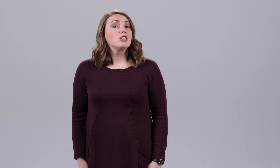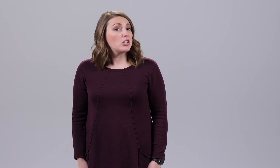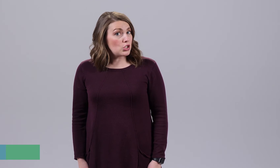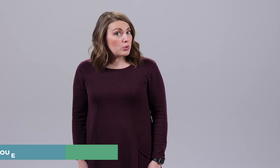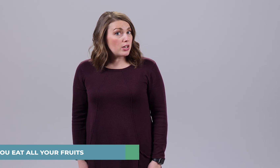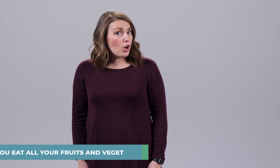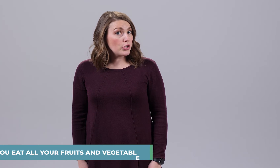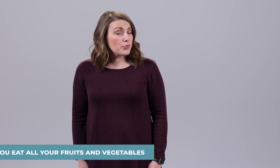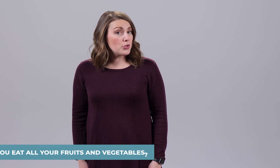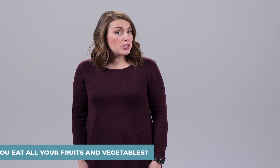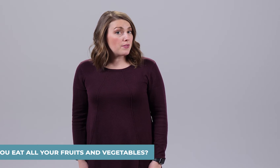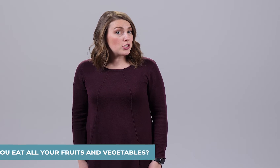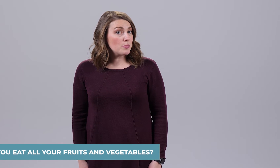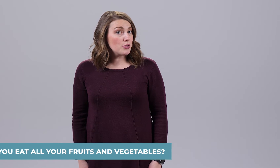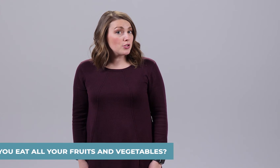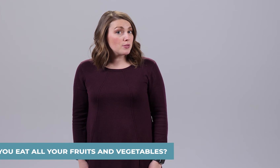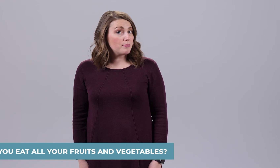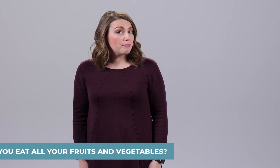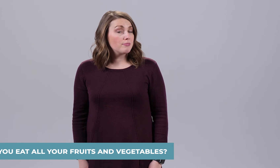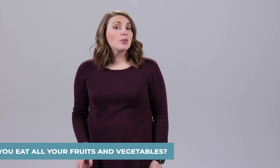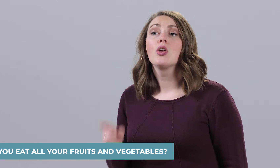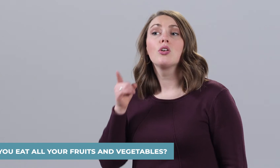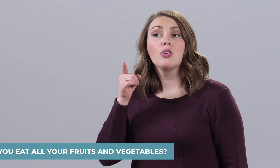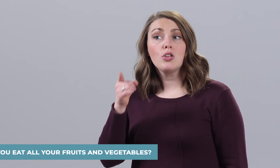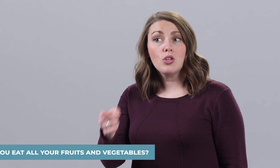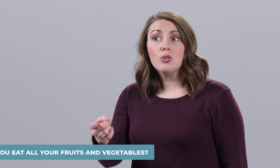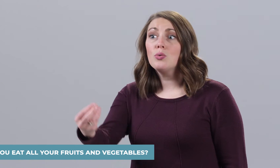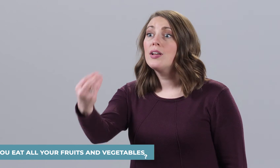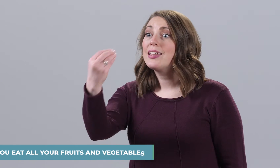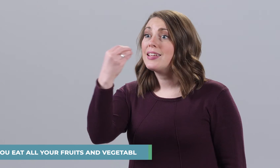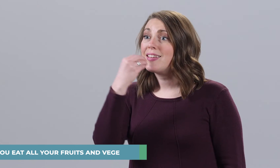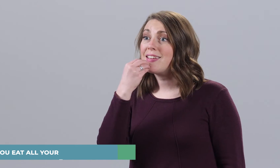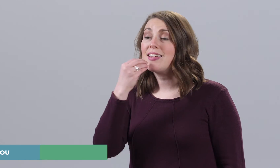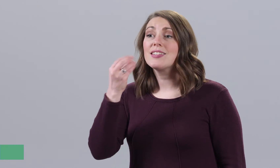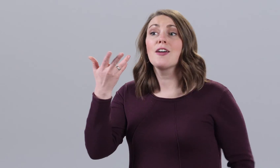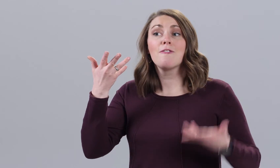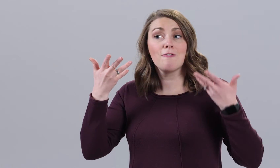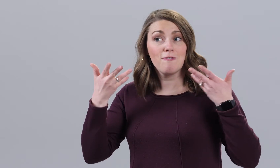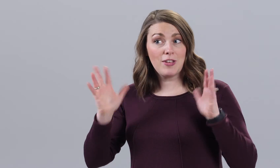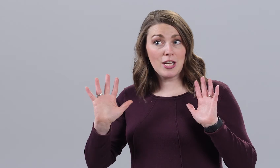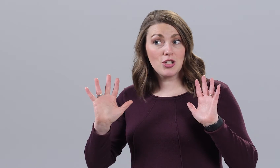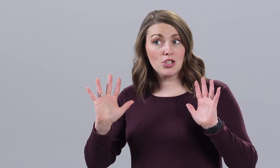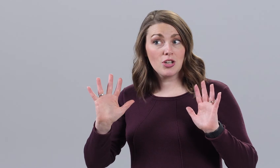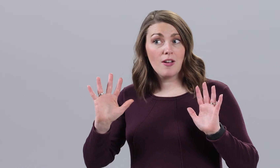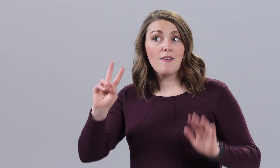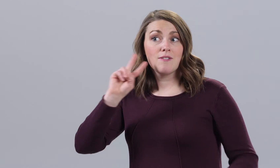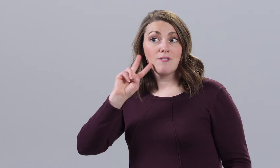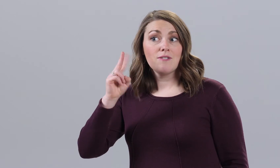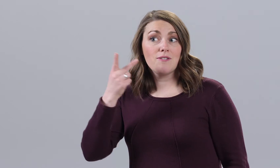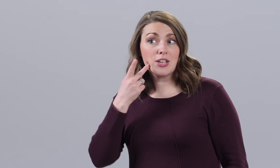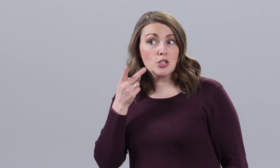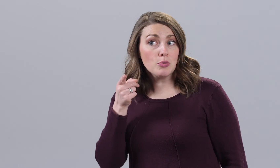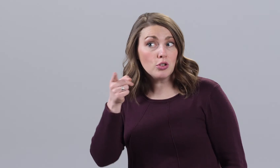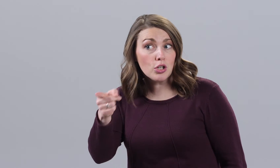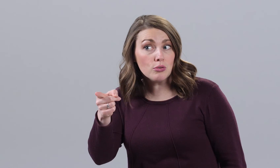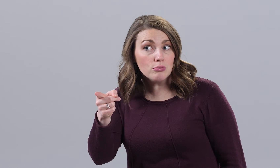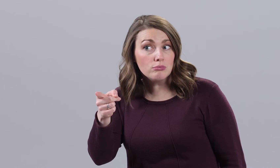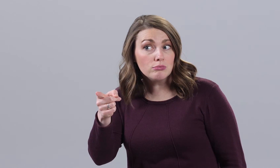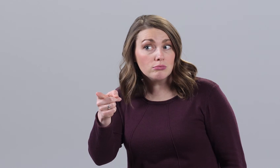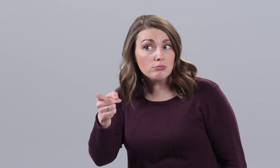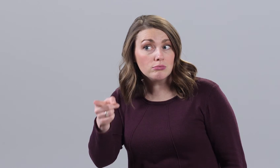Did you eat all your fruits and vegetables? YOU EAT FINISH VEGETABLE YOU?